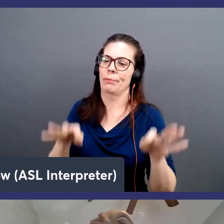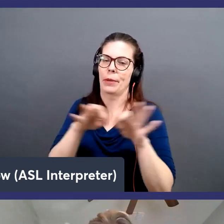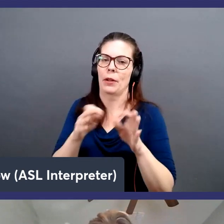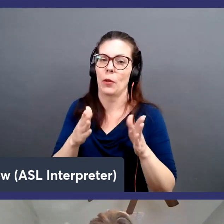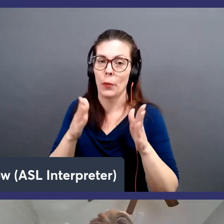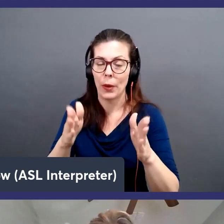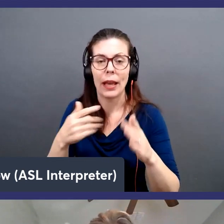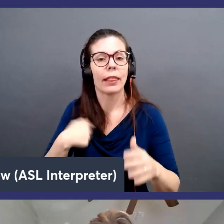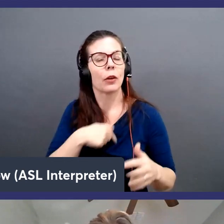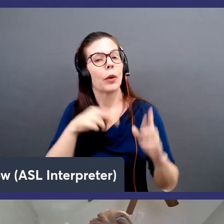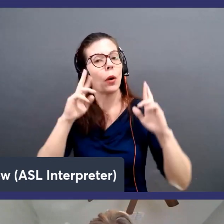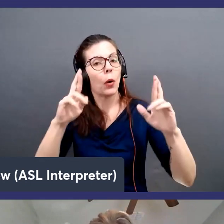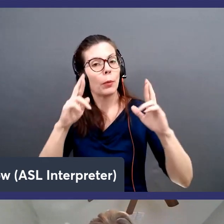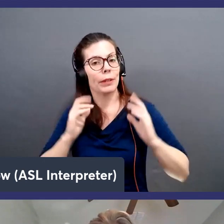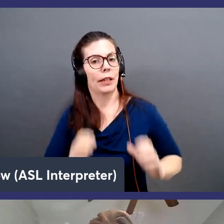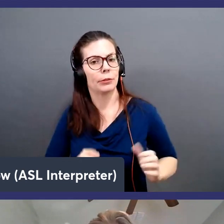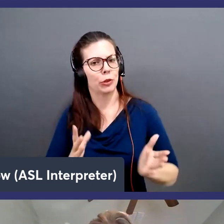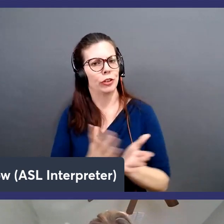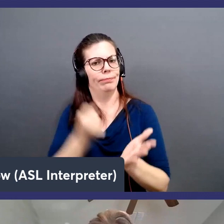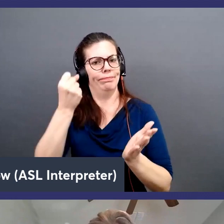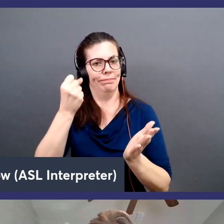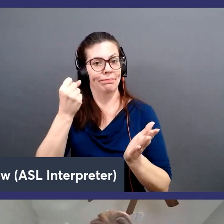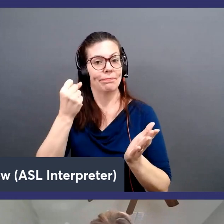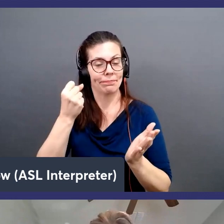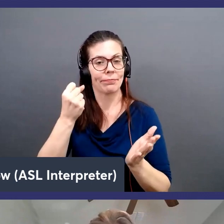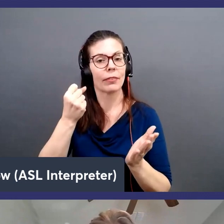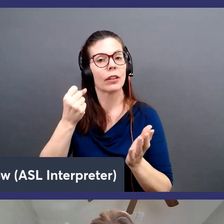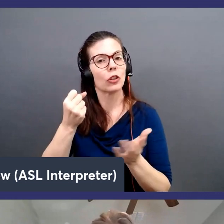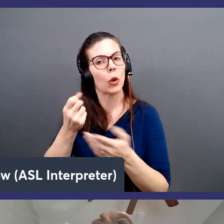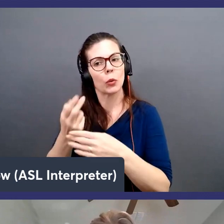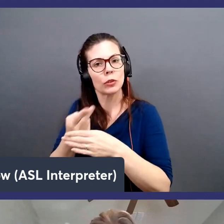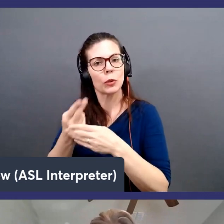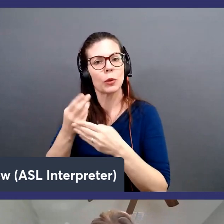that we're hoping that customers take advantage of this to leverage CloudFront for their workloads.